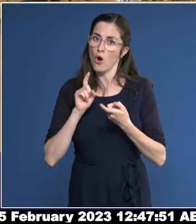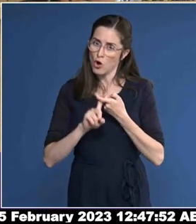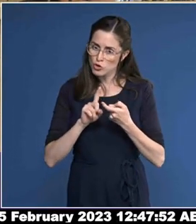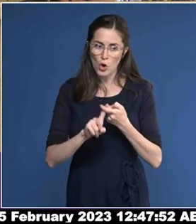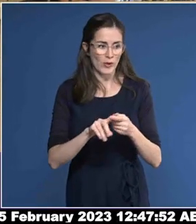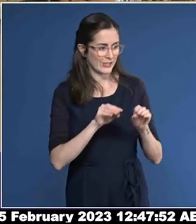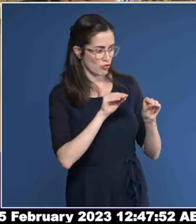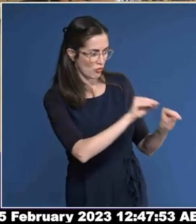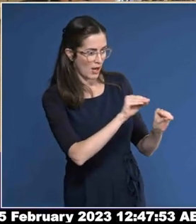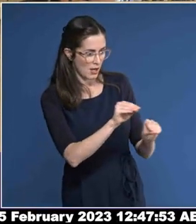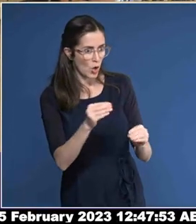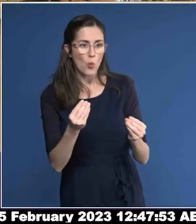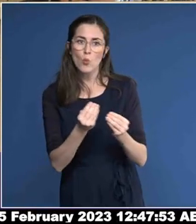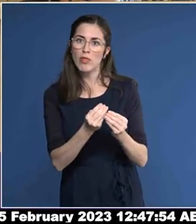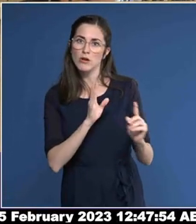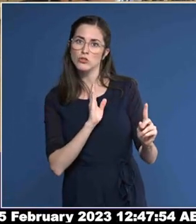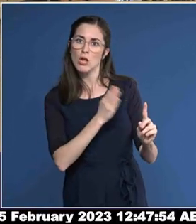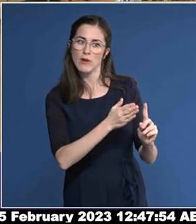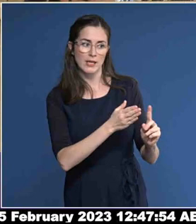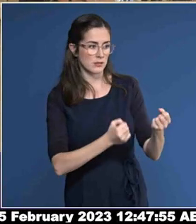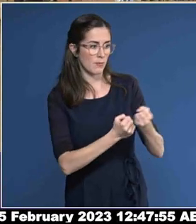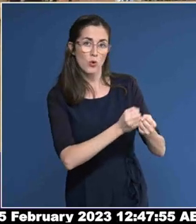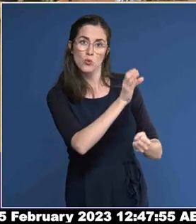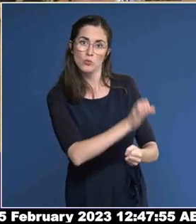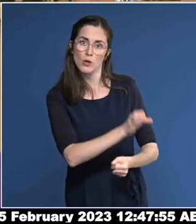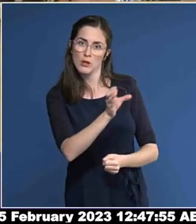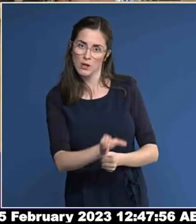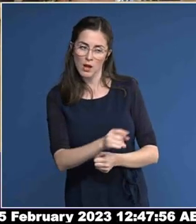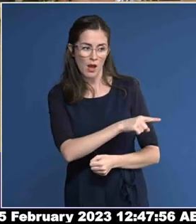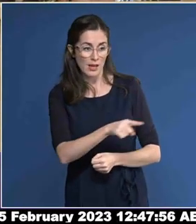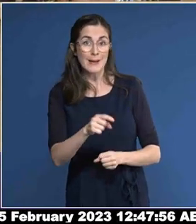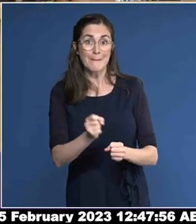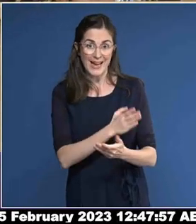that the information that they put into our risk management system is adequate.